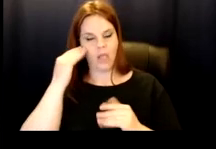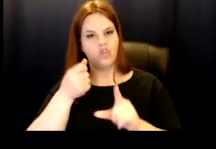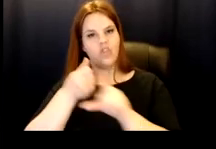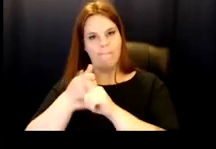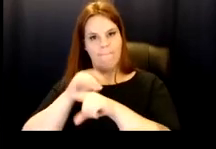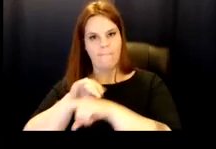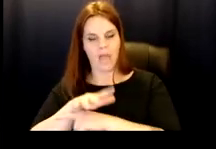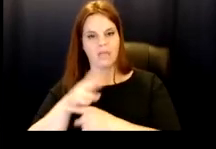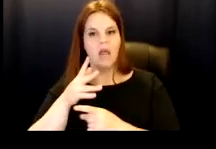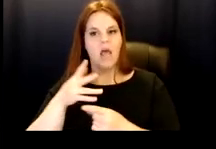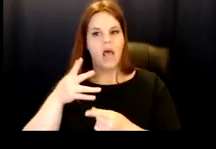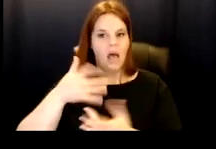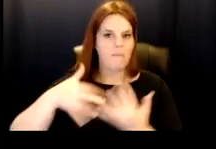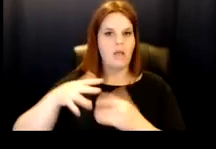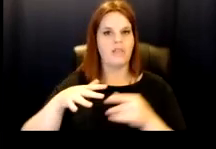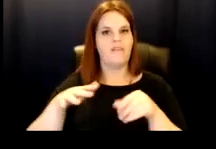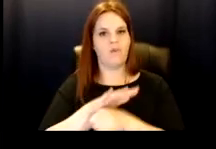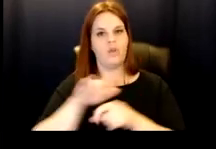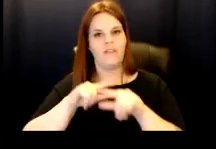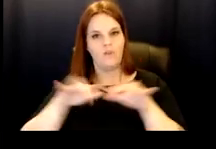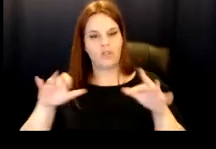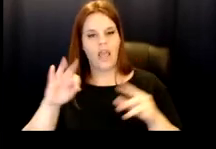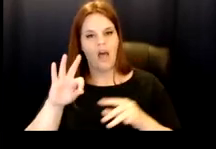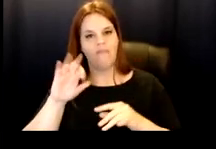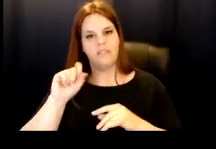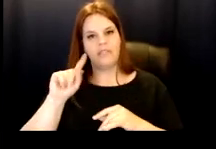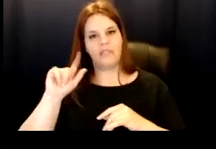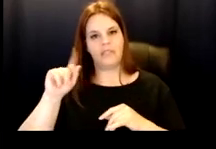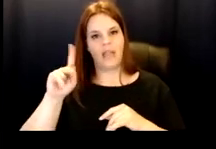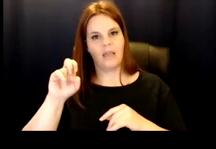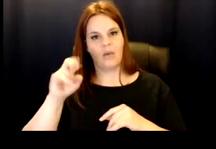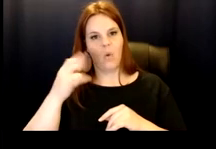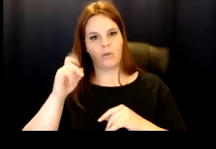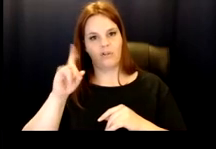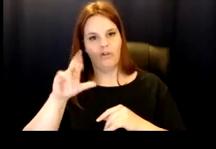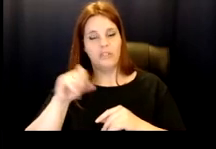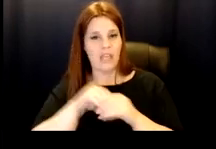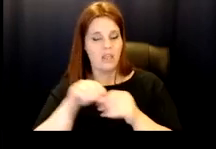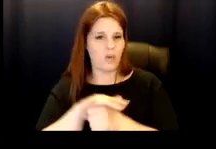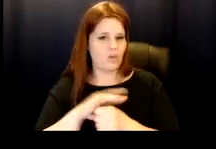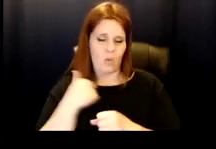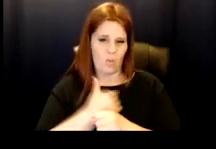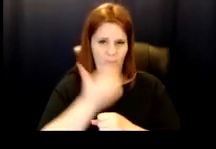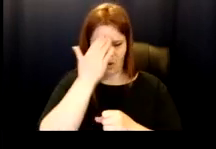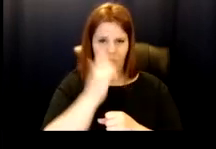among the full diversity of stakeholders in the region. We know that not all subpopulations